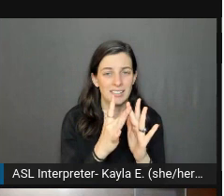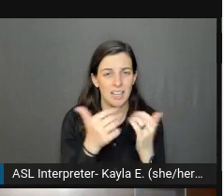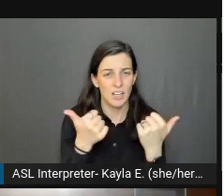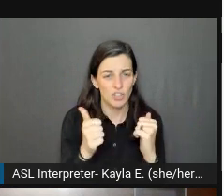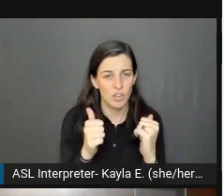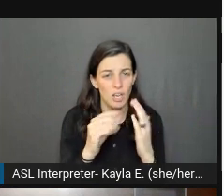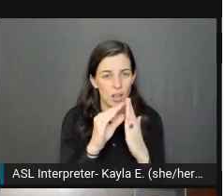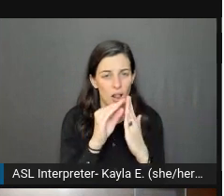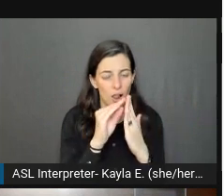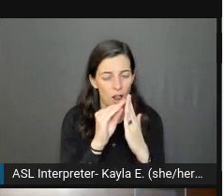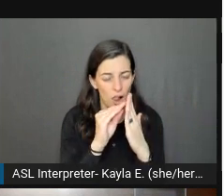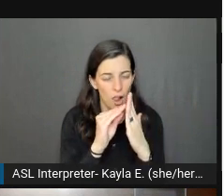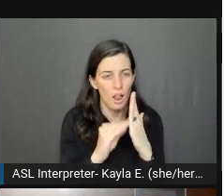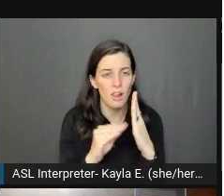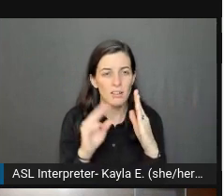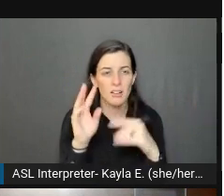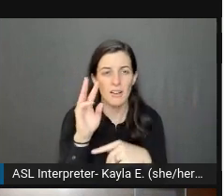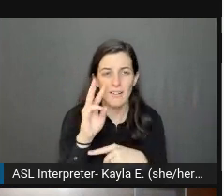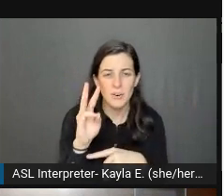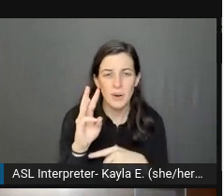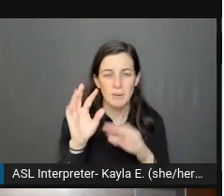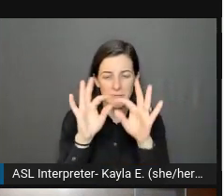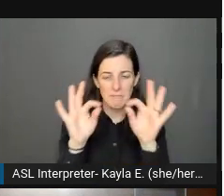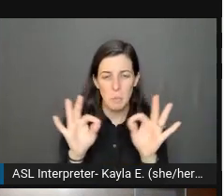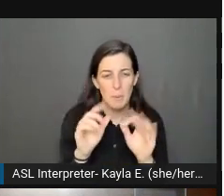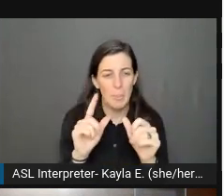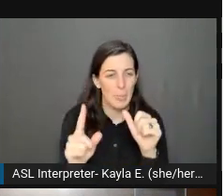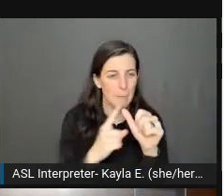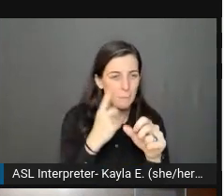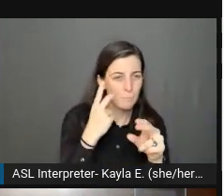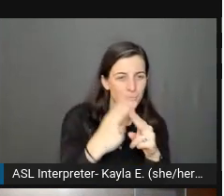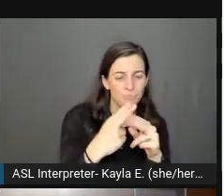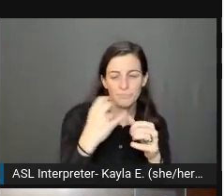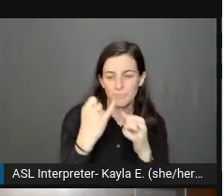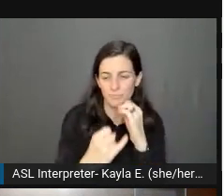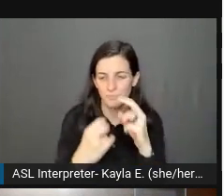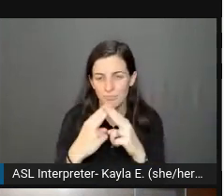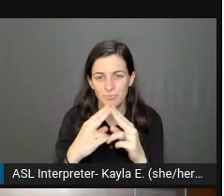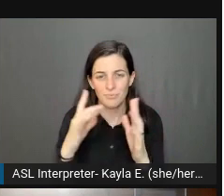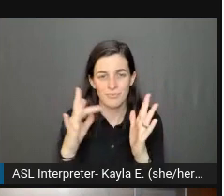I put my first name, my last name, click next, and then I said, "Okay.